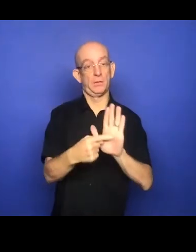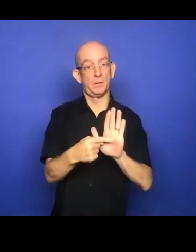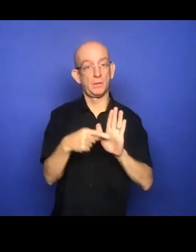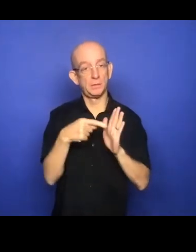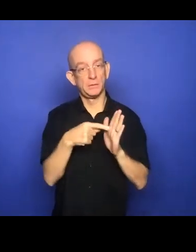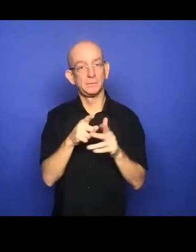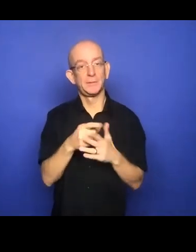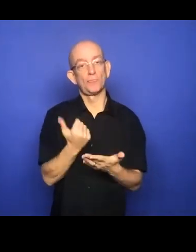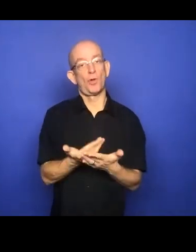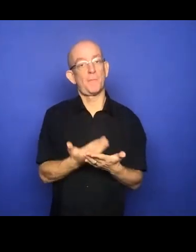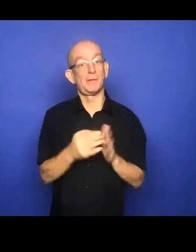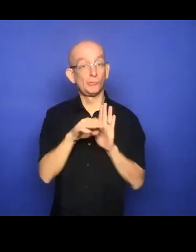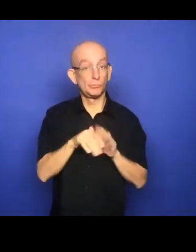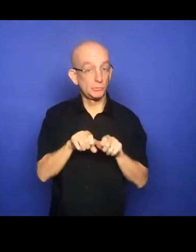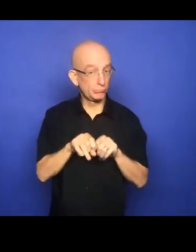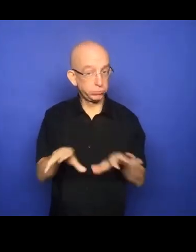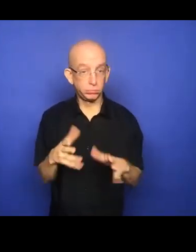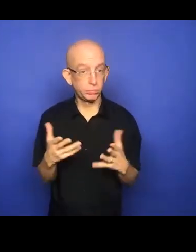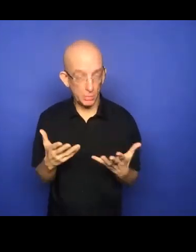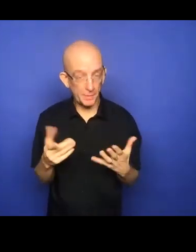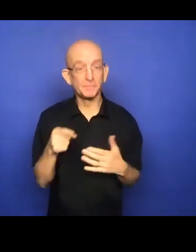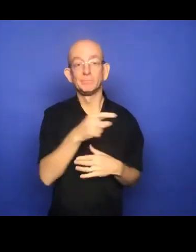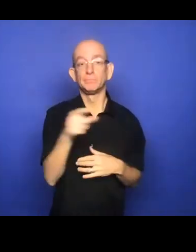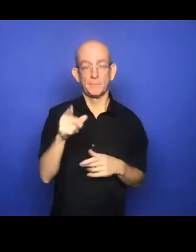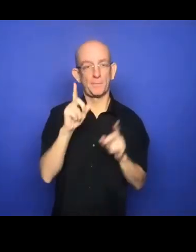We need to Involve persons with disabilities and their representative organizations in planning,